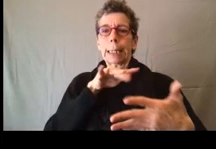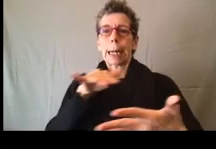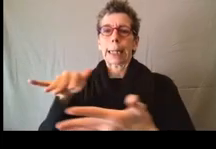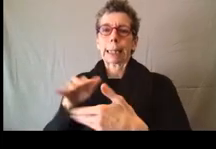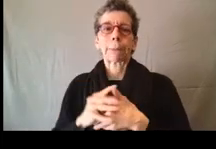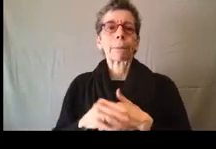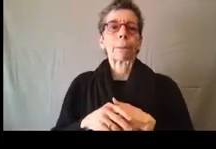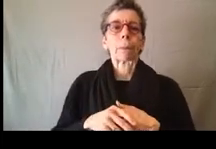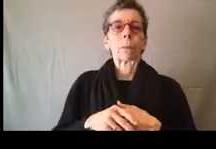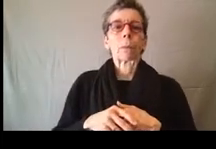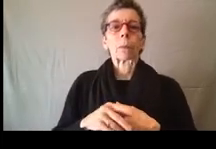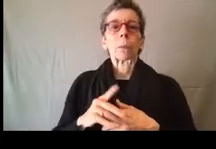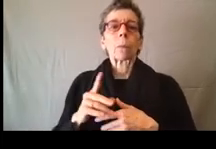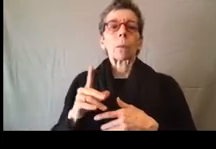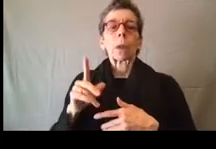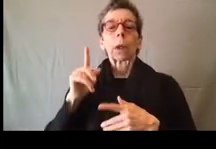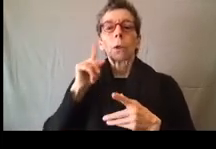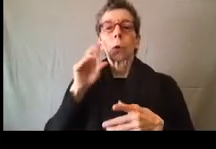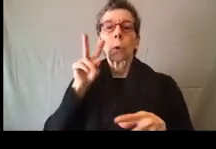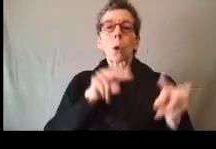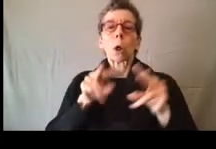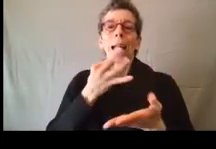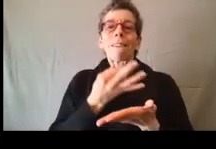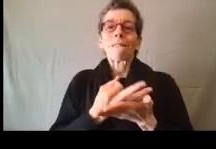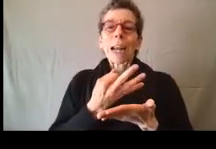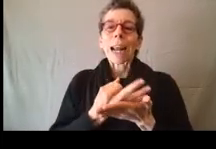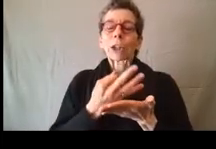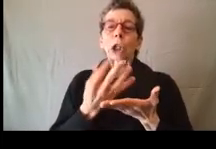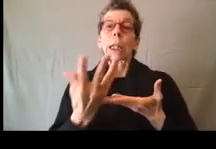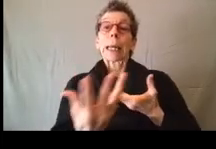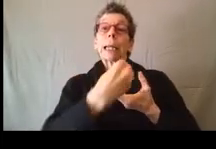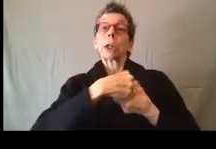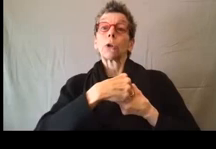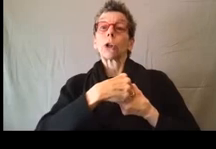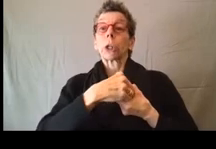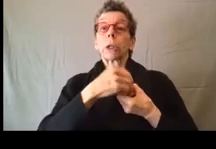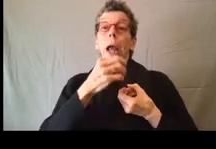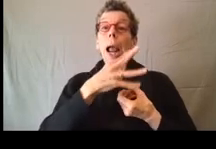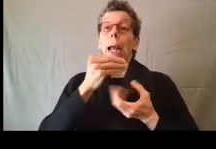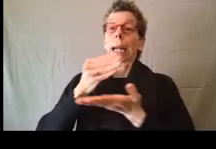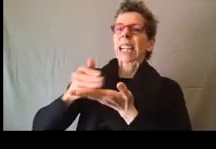in, looking at financial inclusion and financial exclusion for people with disabilities. So,